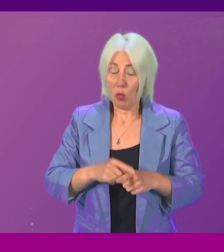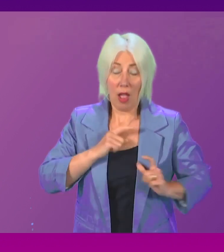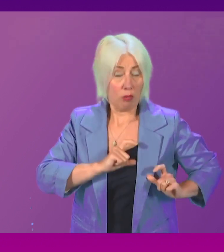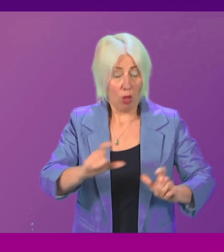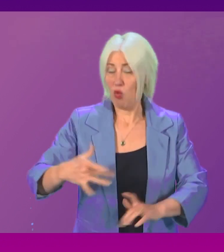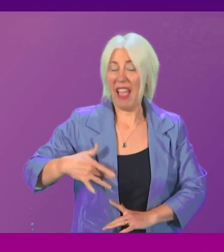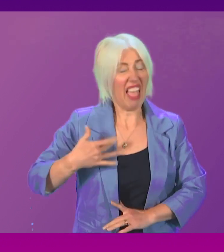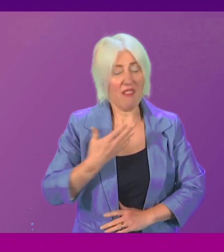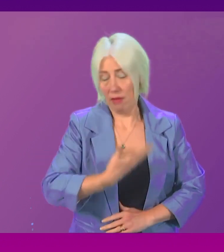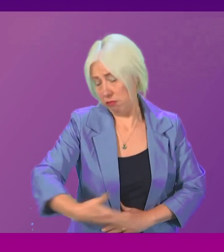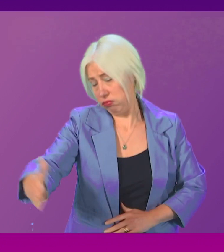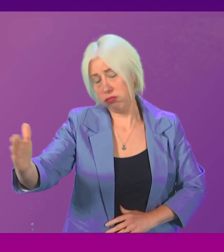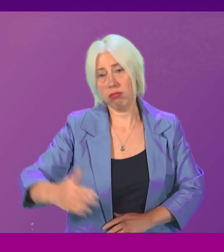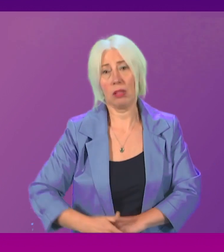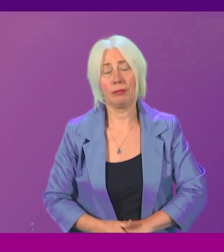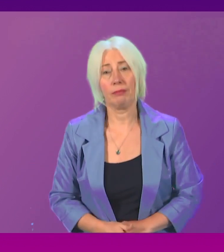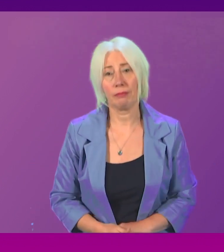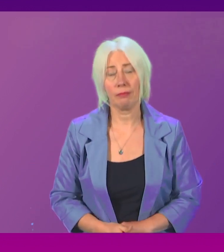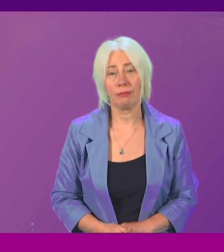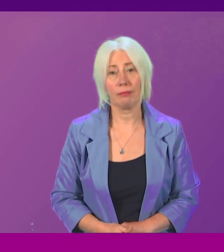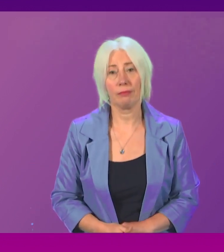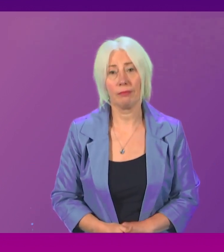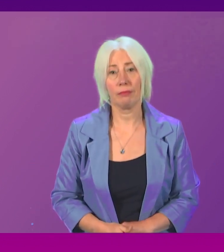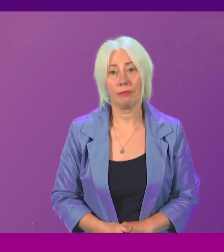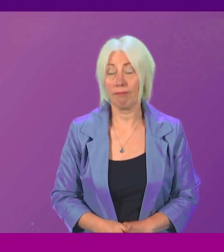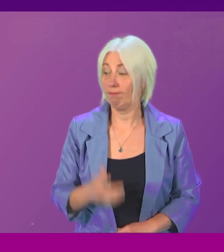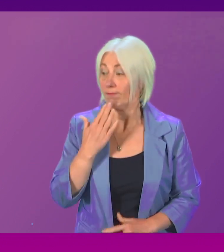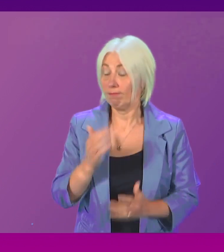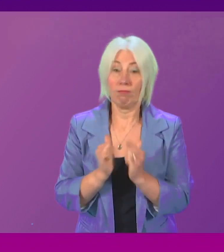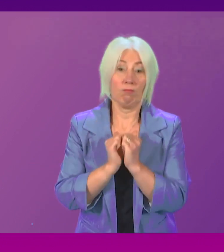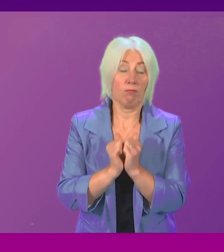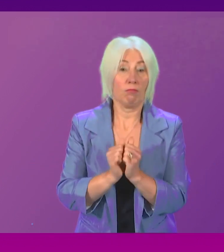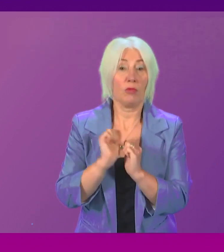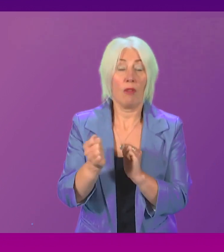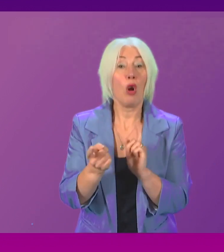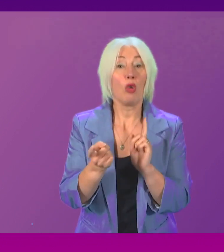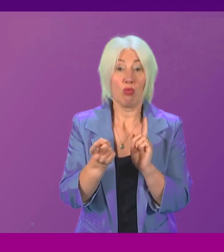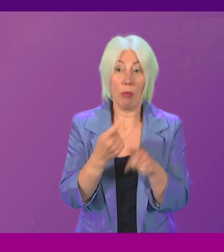I am very grateful for that reply and share its sentiments.